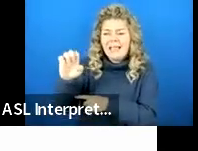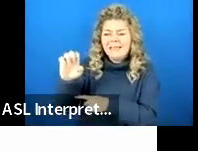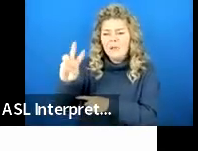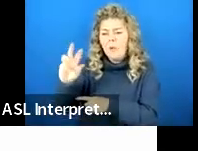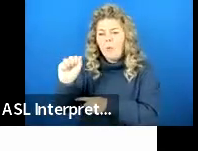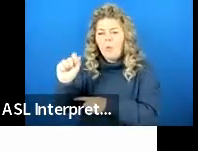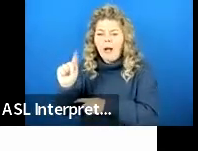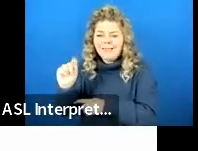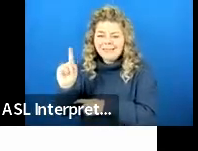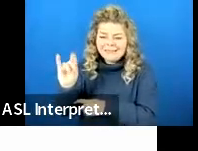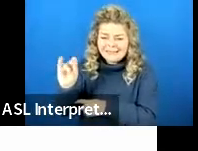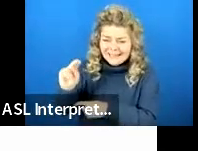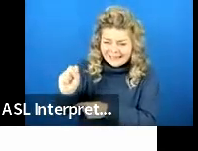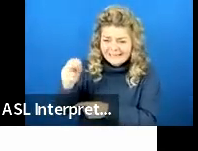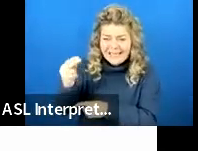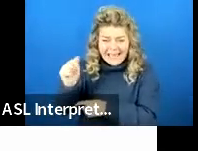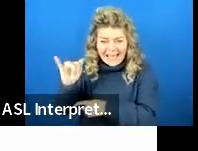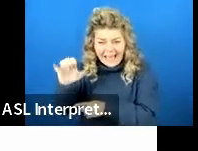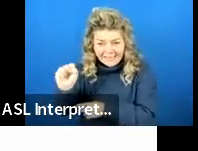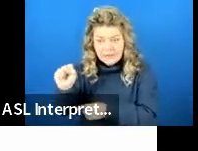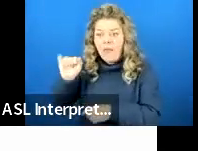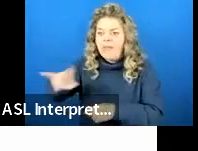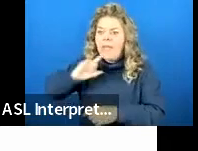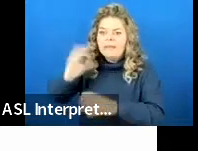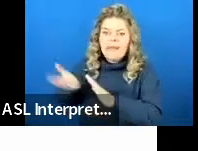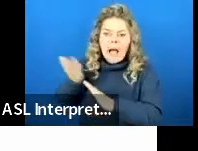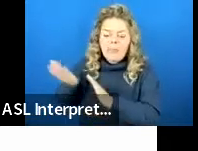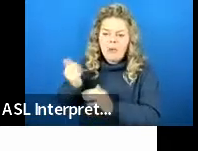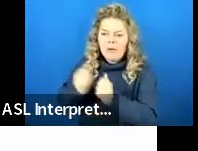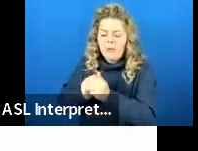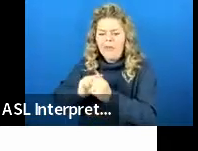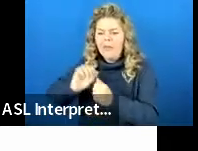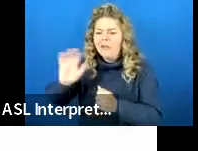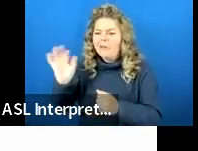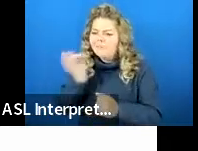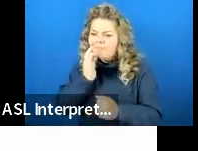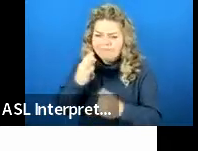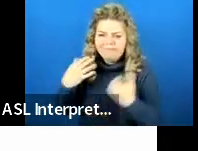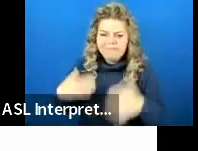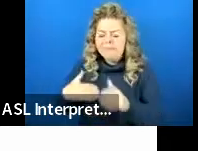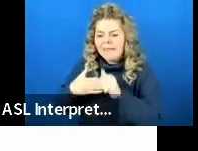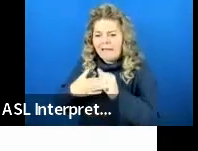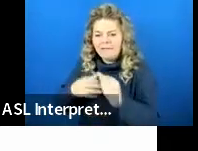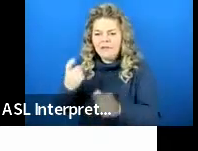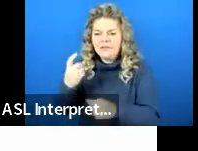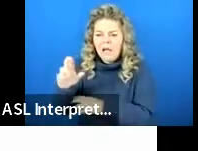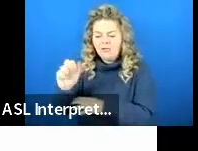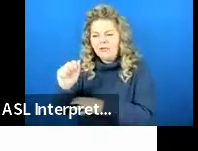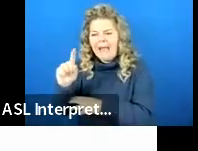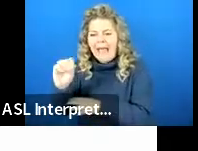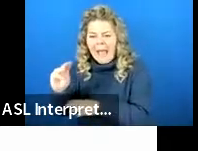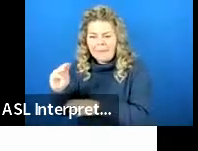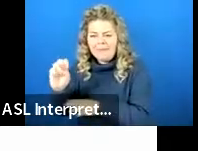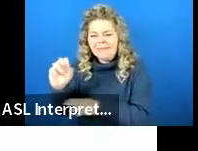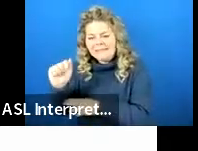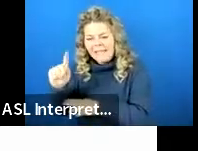And it is operate operated under the expert guidance of Dr. Dom Adam Santos and Mata Feld.